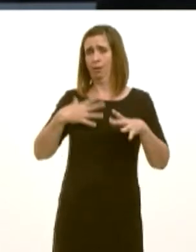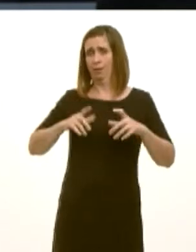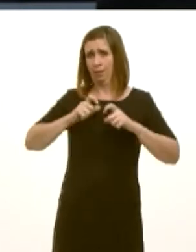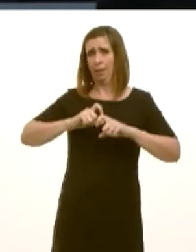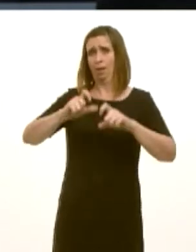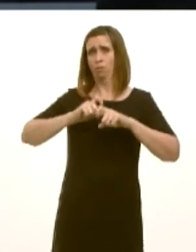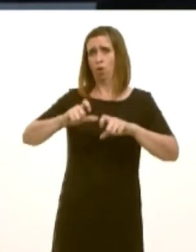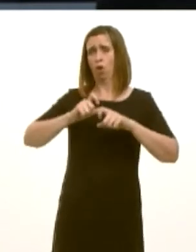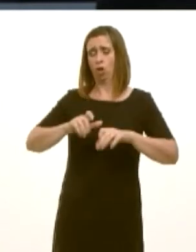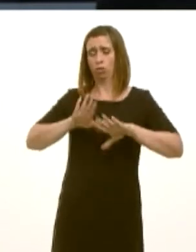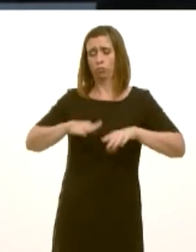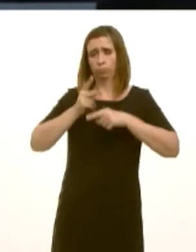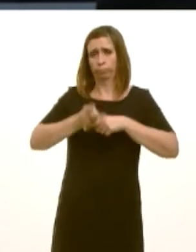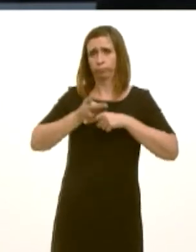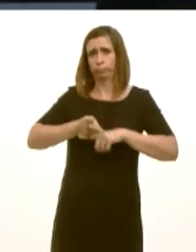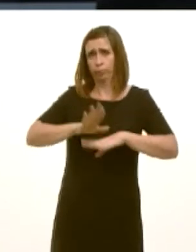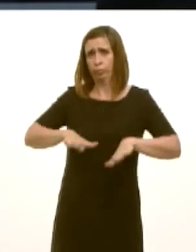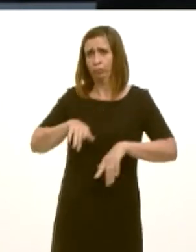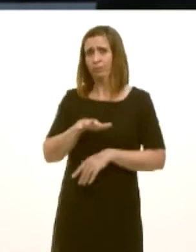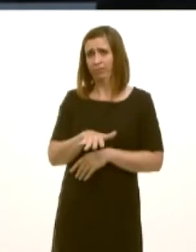are handling the commissioning of this particular service.